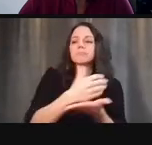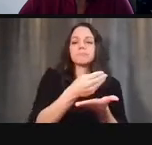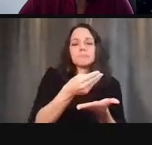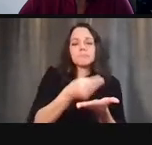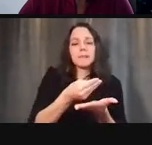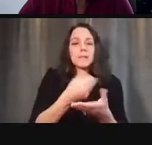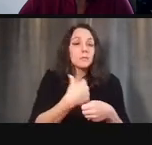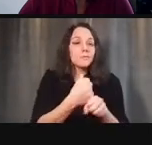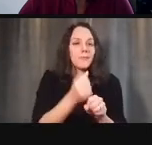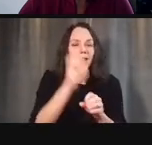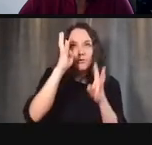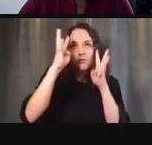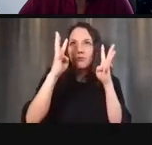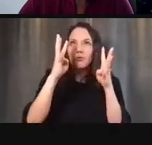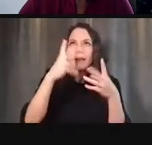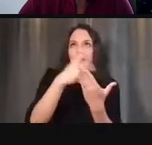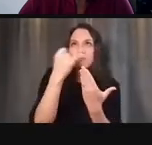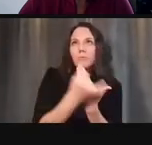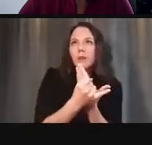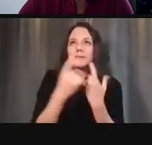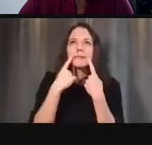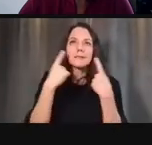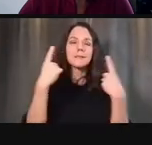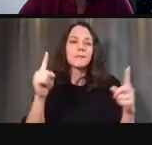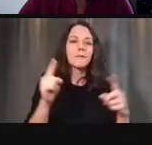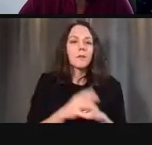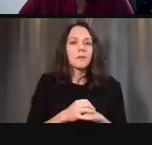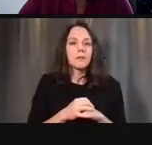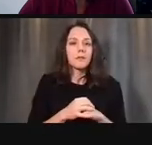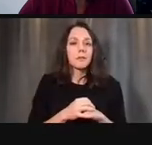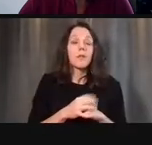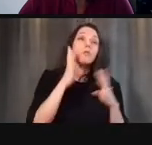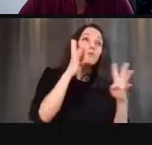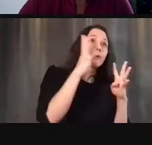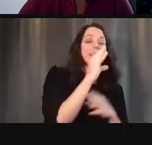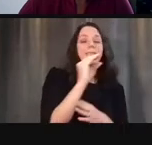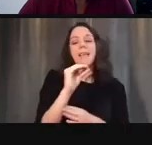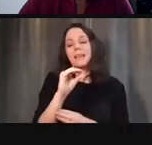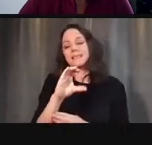to life, our creative and civic projects come to life.